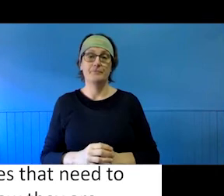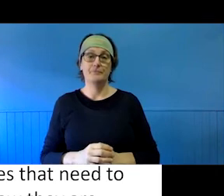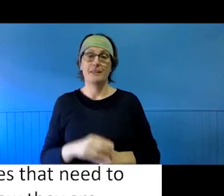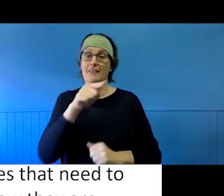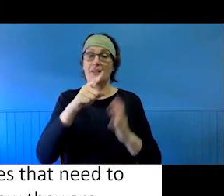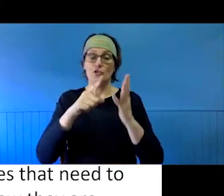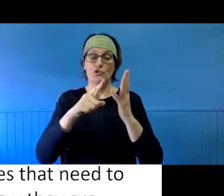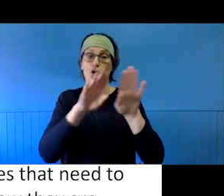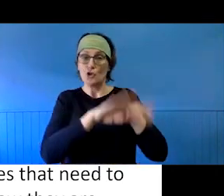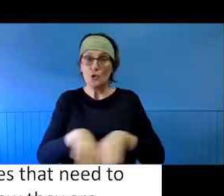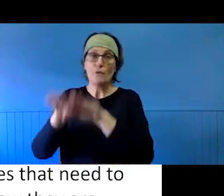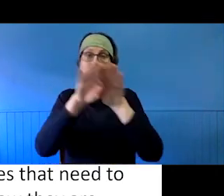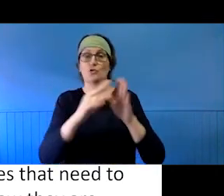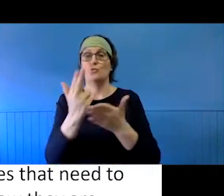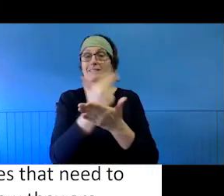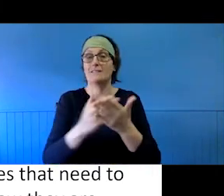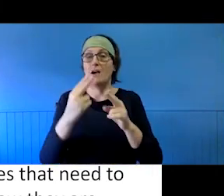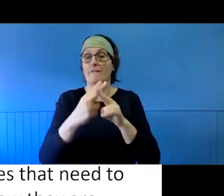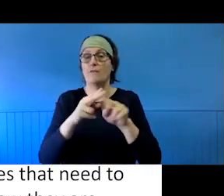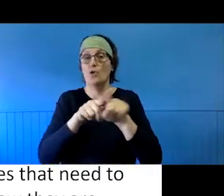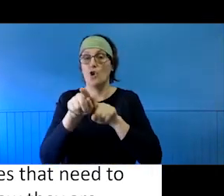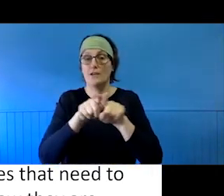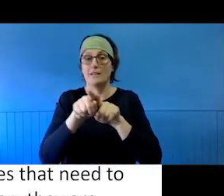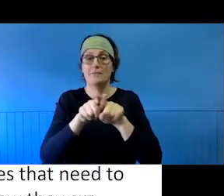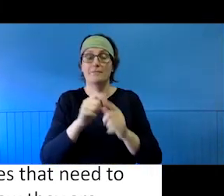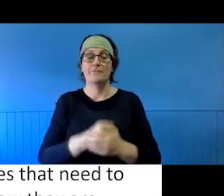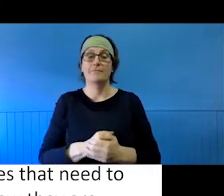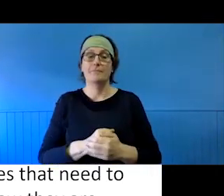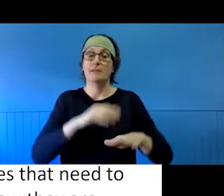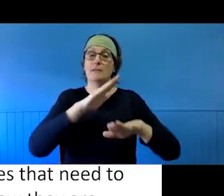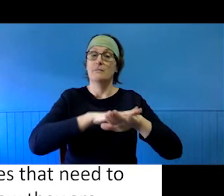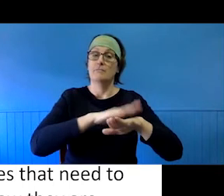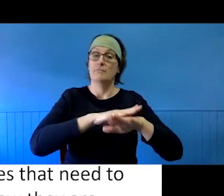"universal design for learning". The bottom left-hand corner triangle is